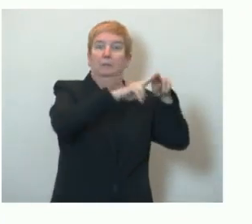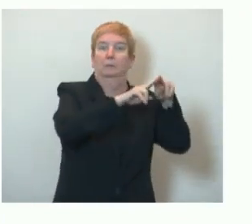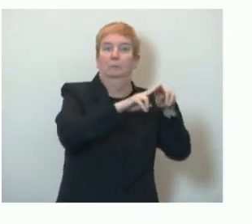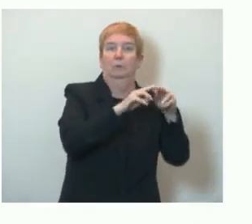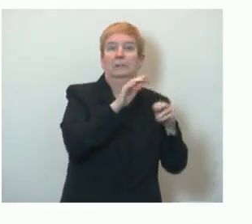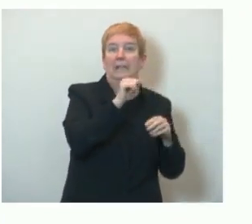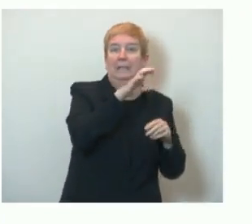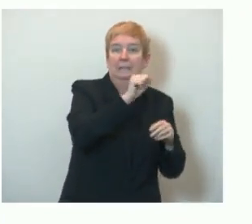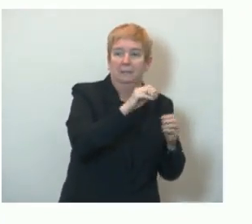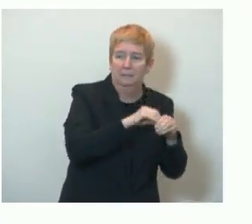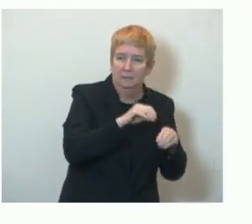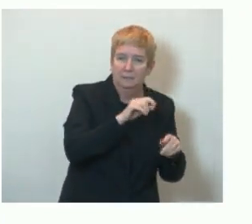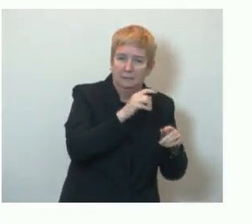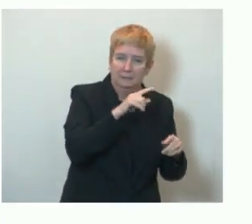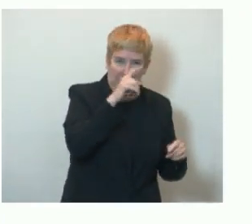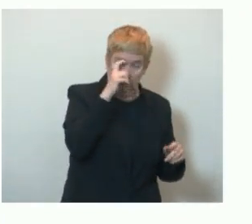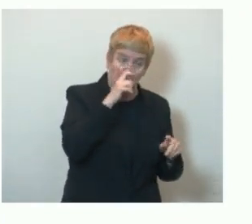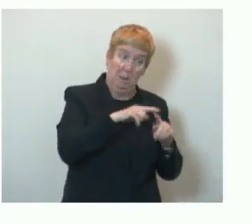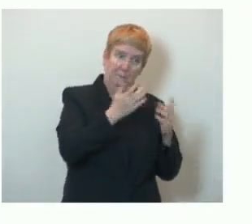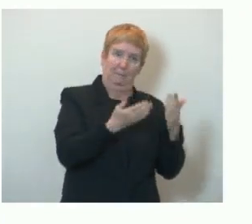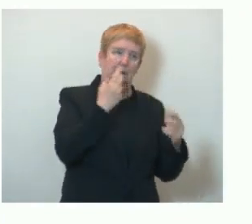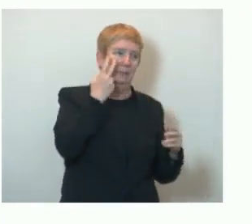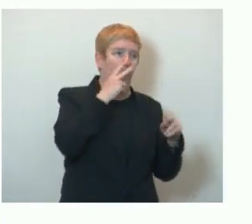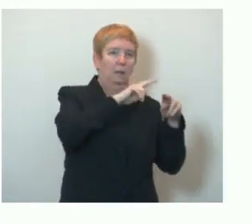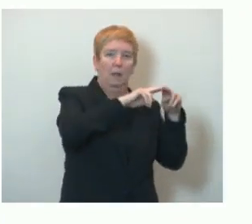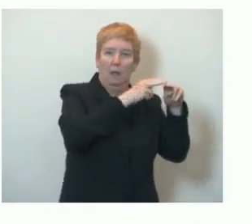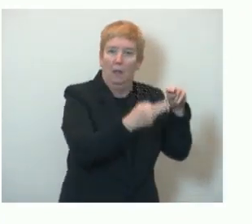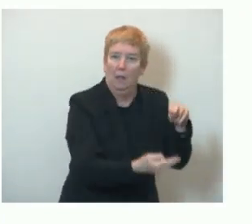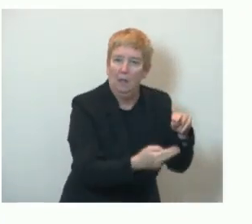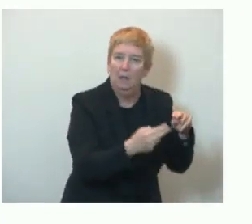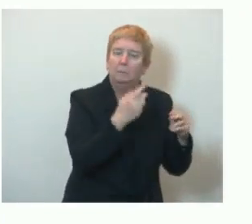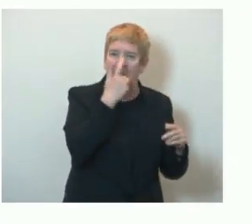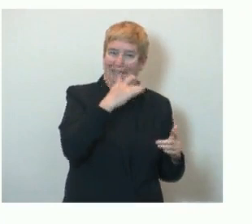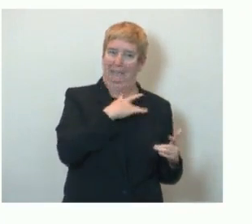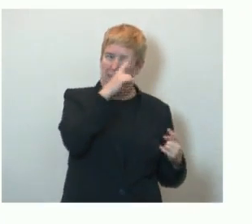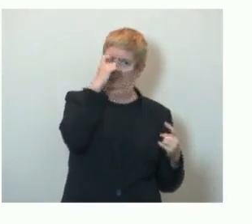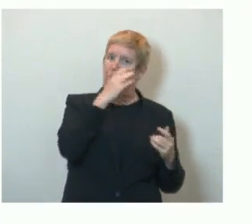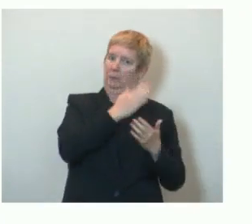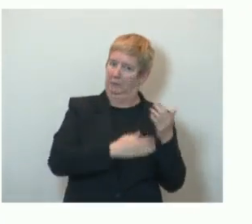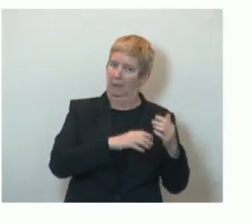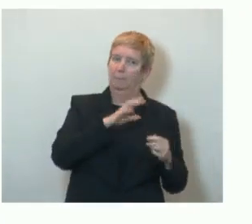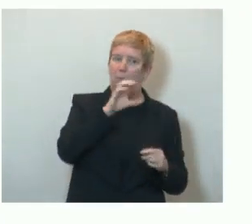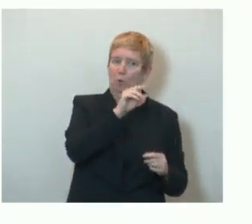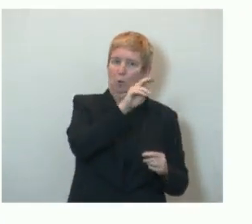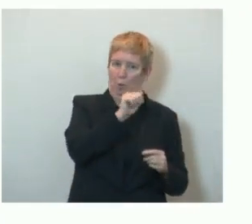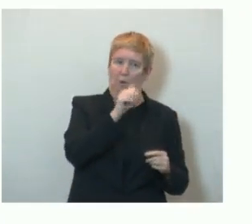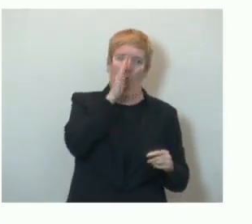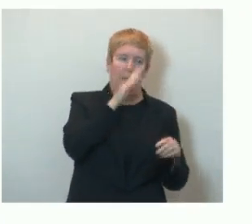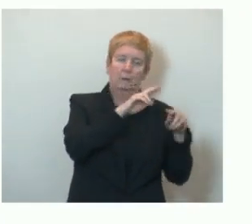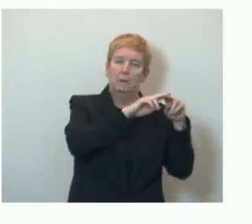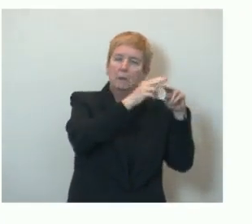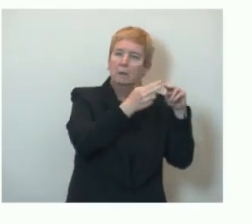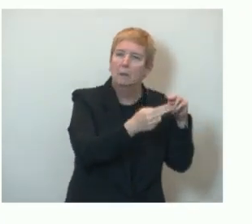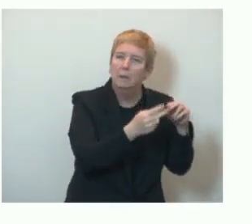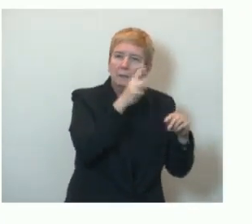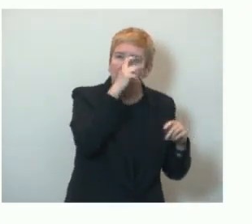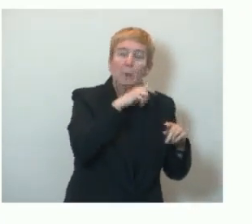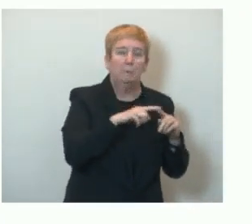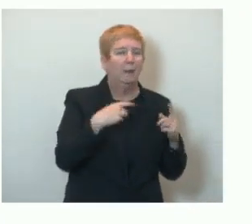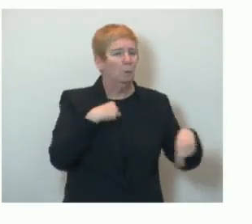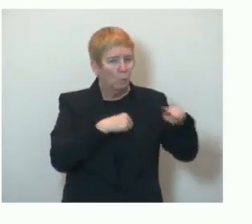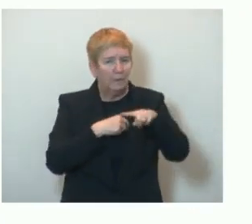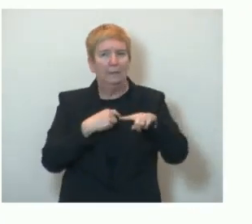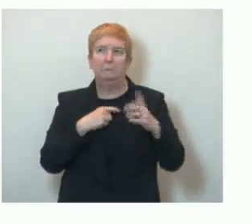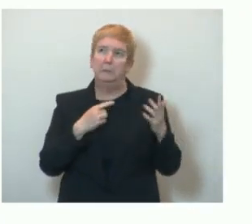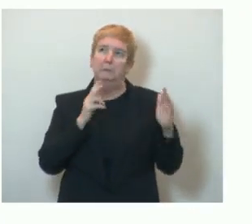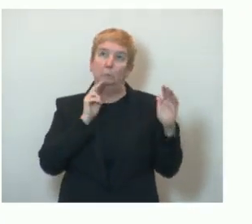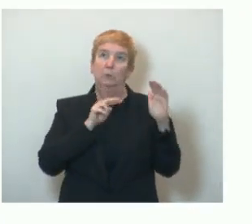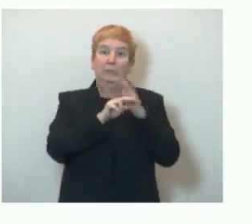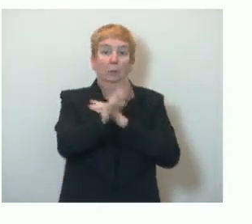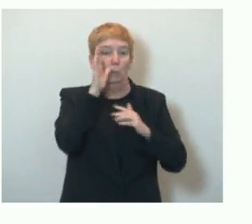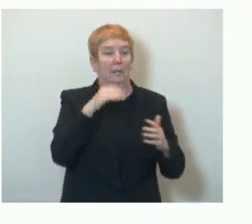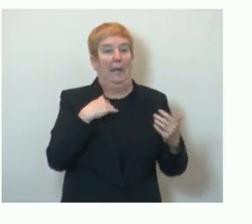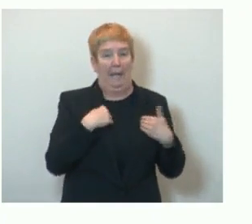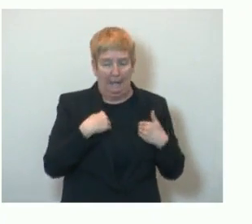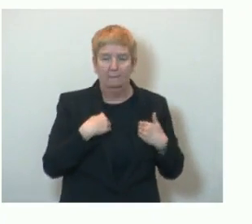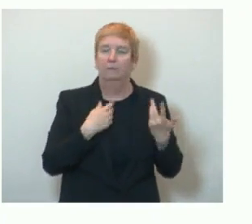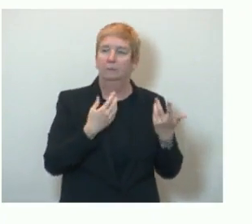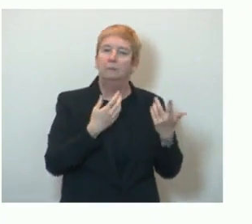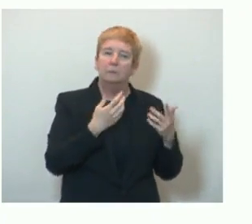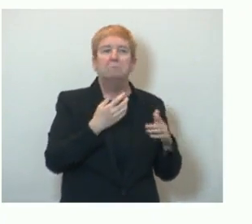WE MAY SEE A LITTLE BIT OF DOWNTURN IN CASES DURING THE SUMMER OTHER FORMS OF CORONAVIRUS TEND TO DO THAT, BUT THAT WE WOULD NATURALLY EXPECT THAT THE VIRUS WILL STILL BE